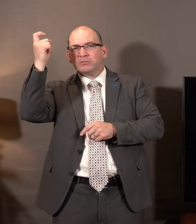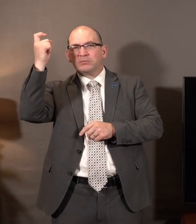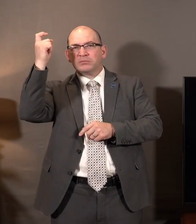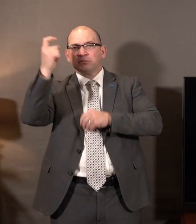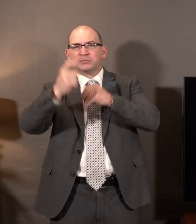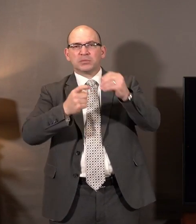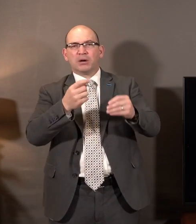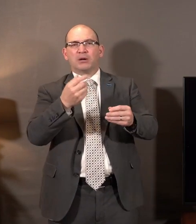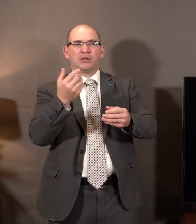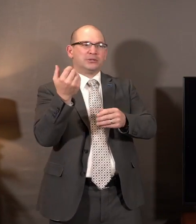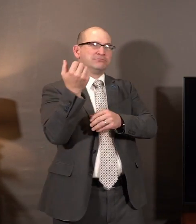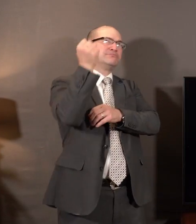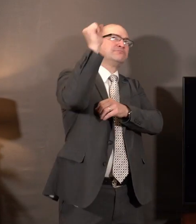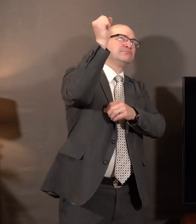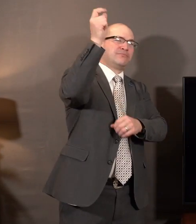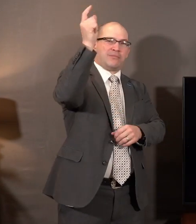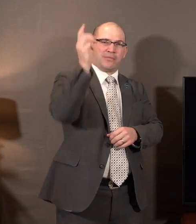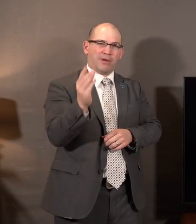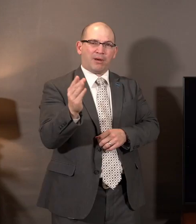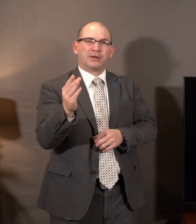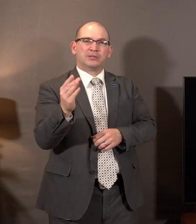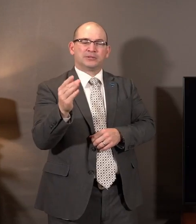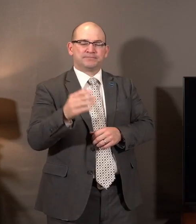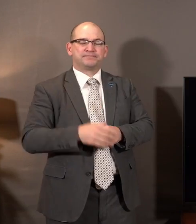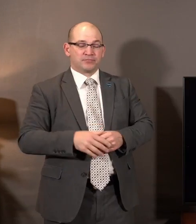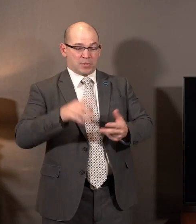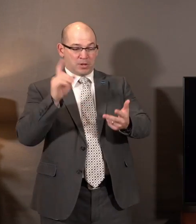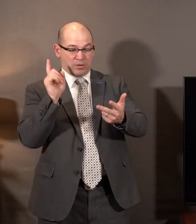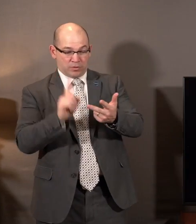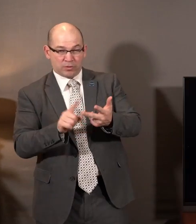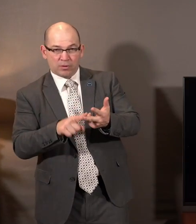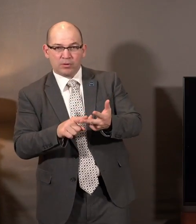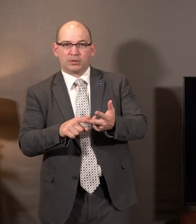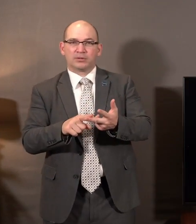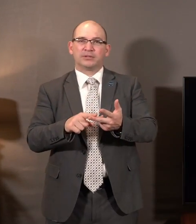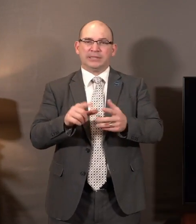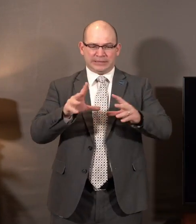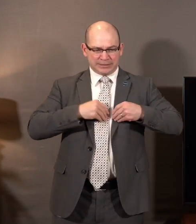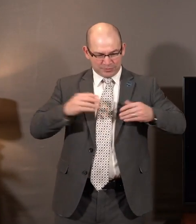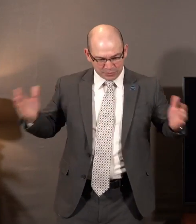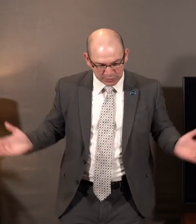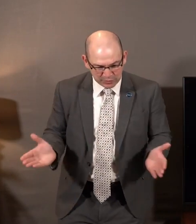what you know God has called you to do thirdly be encouraged in the Lord the